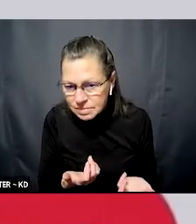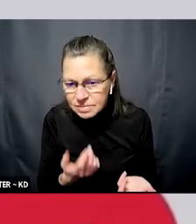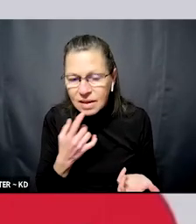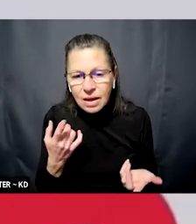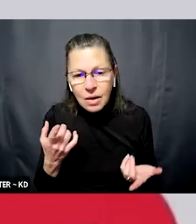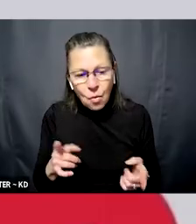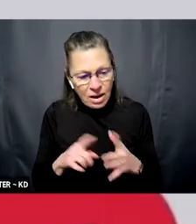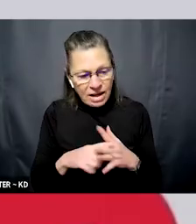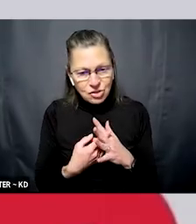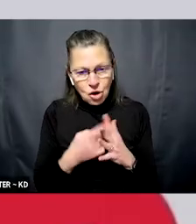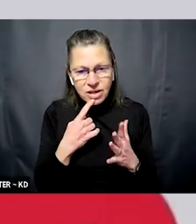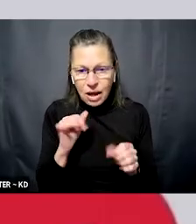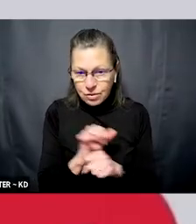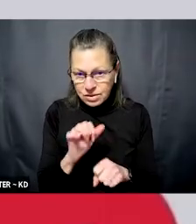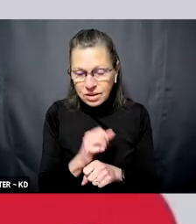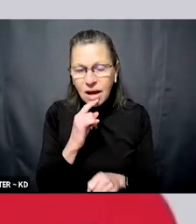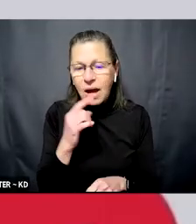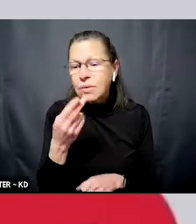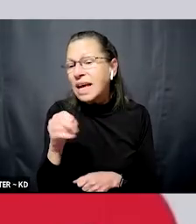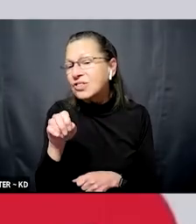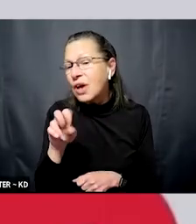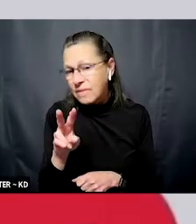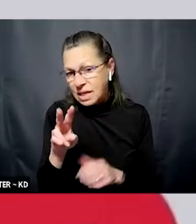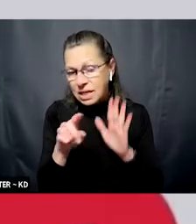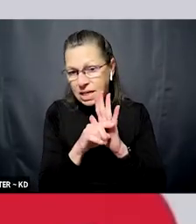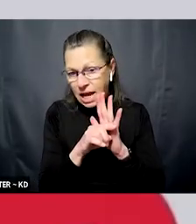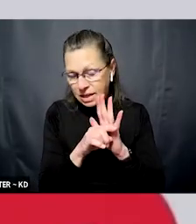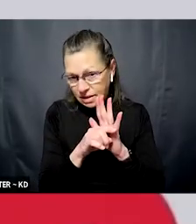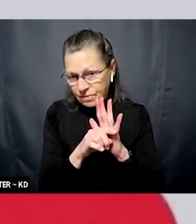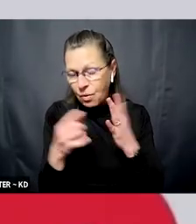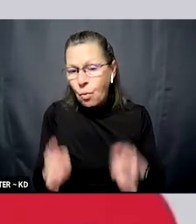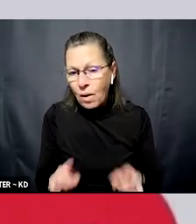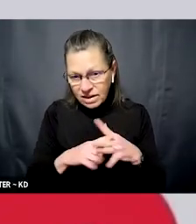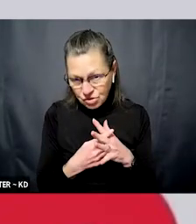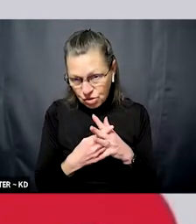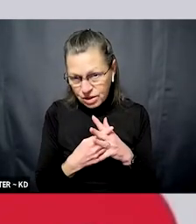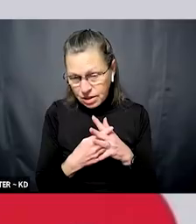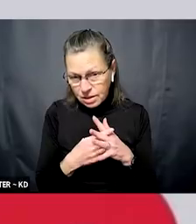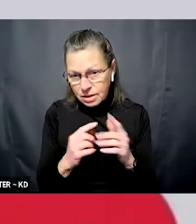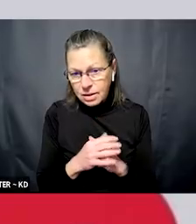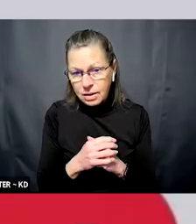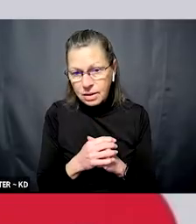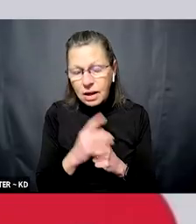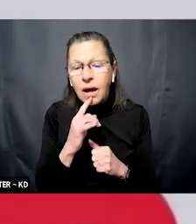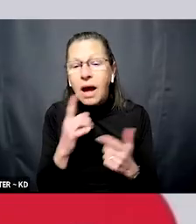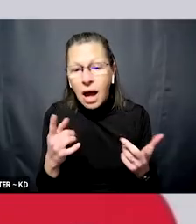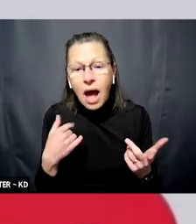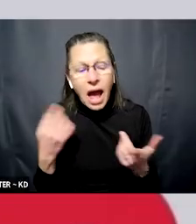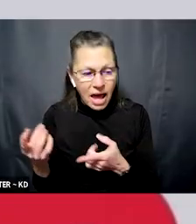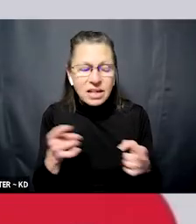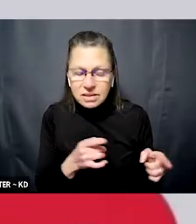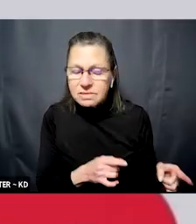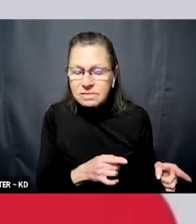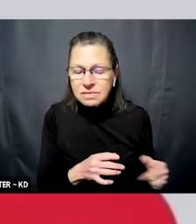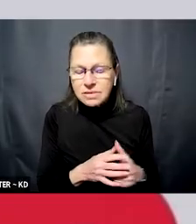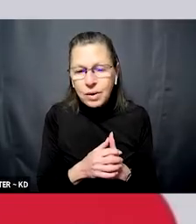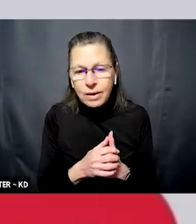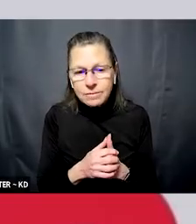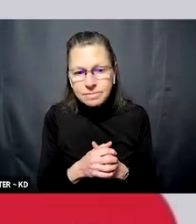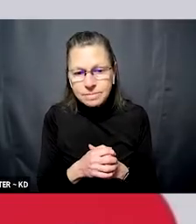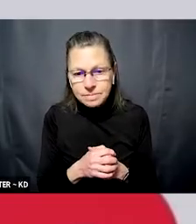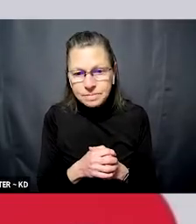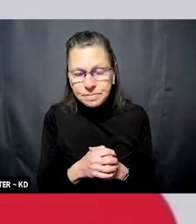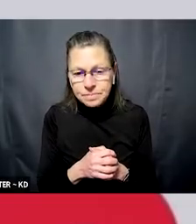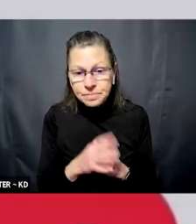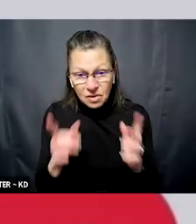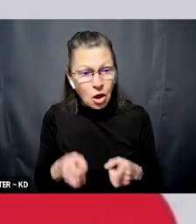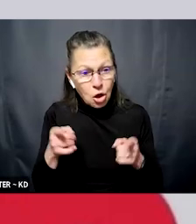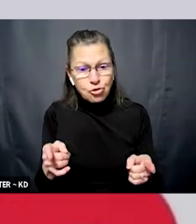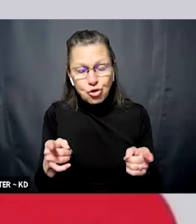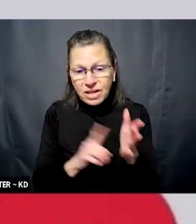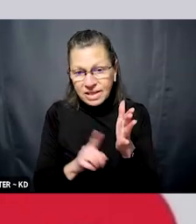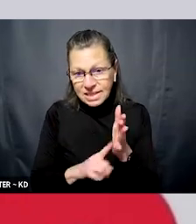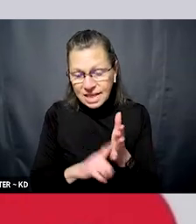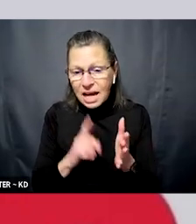I was HIV negative, I had it going on. And during the study, I found myself in a situation where